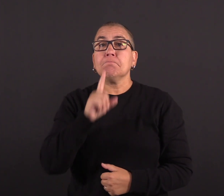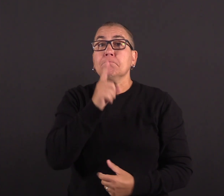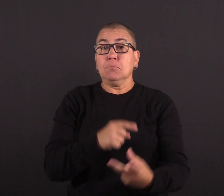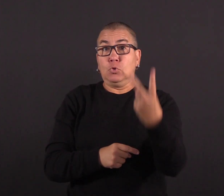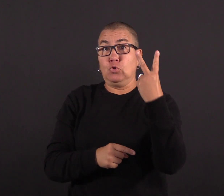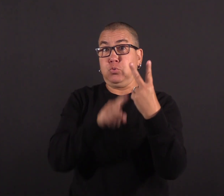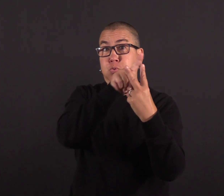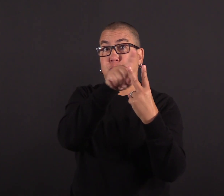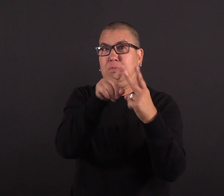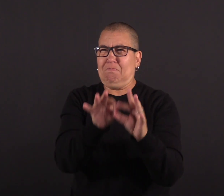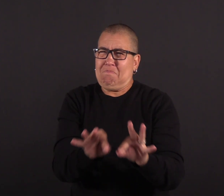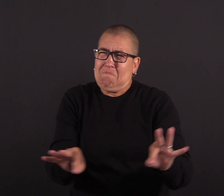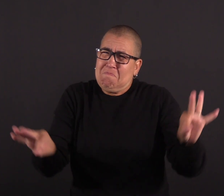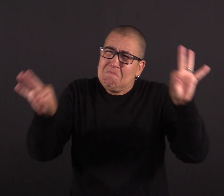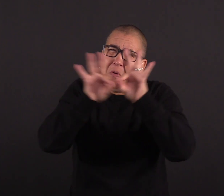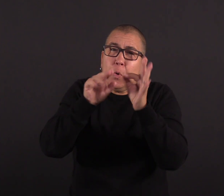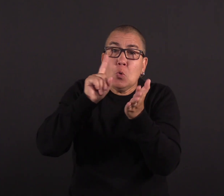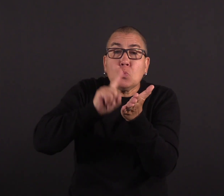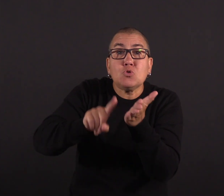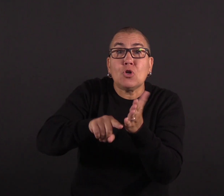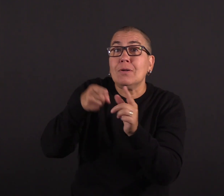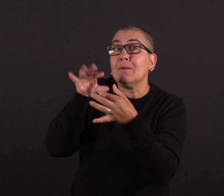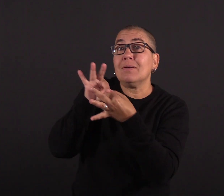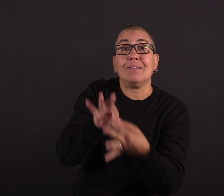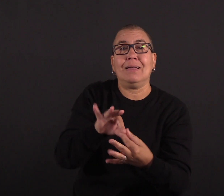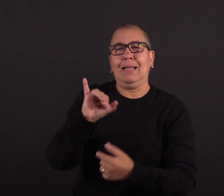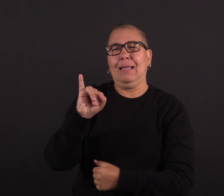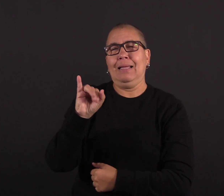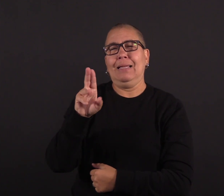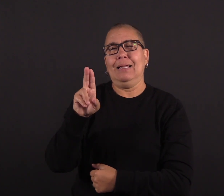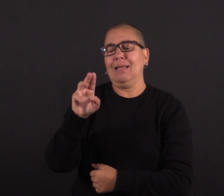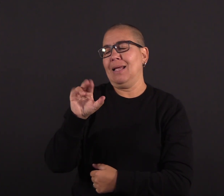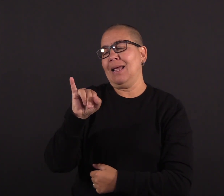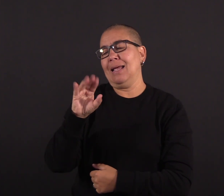the National Institutes of Health. SZll a good idea